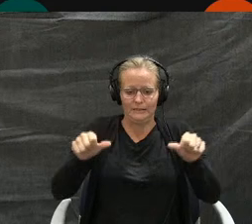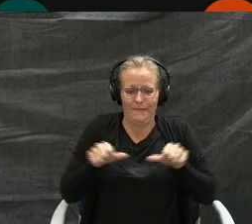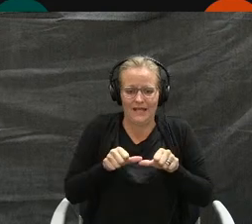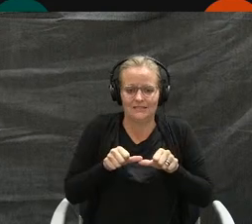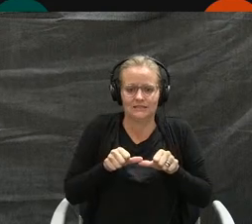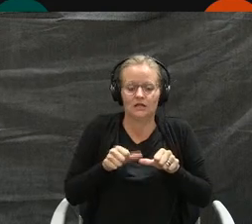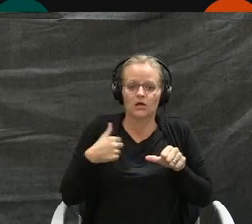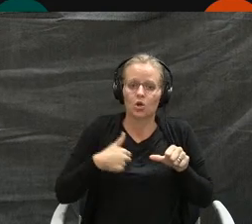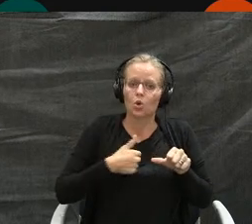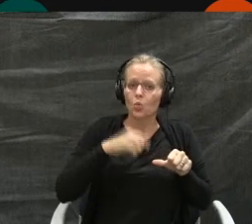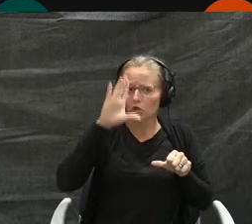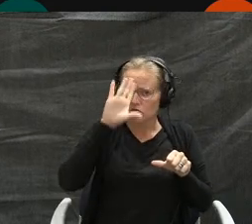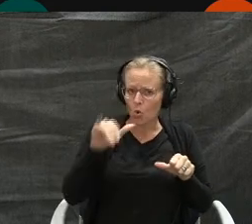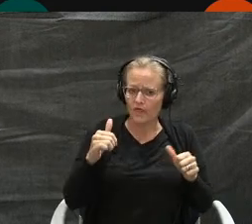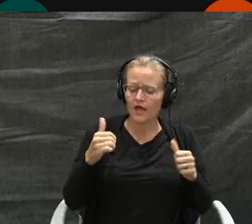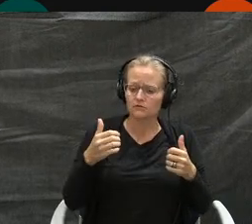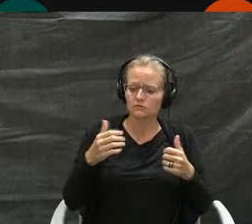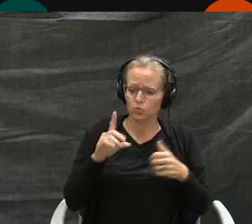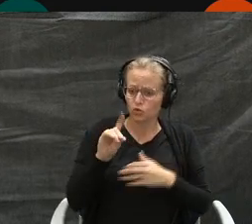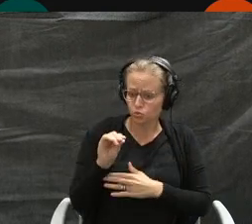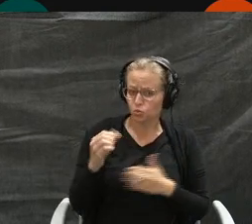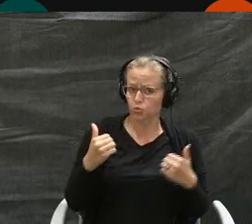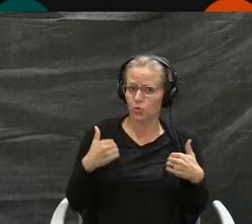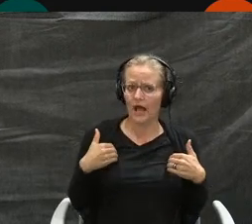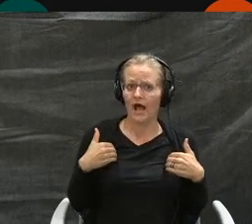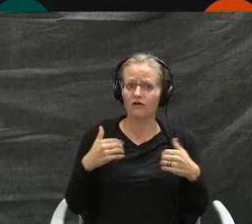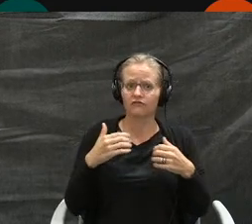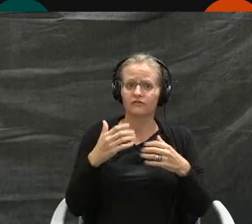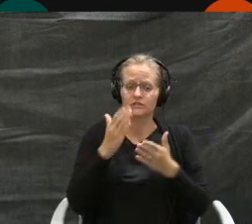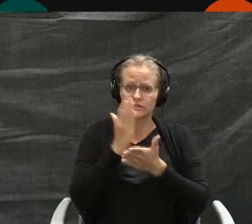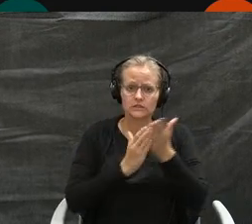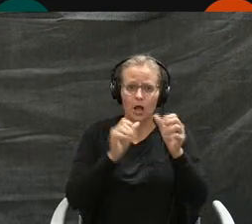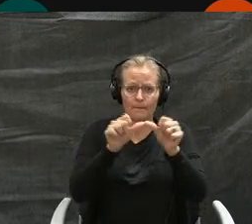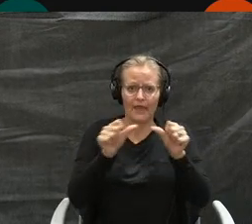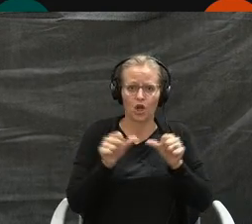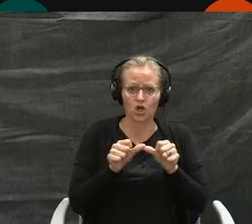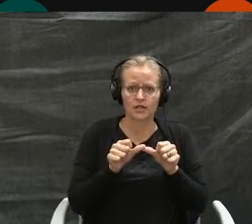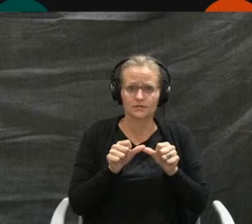the high school at 50% that a lot of teachers could find